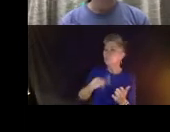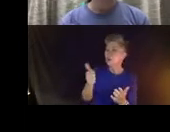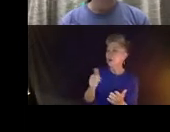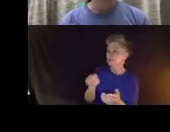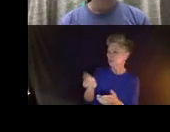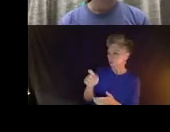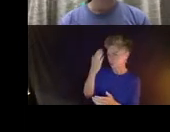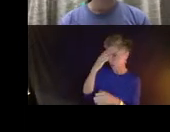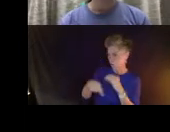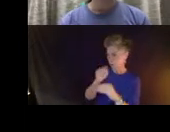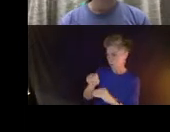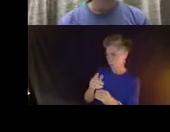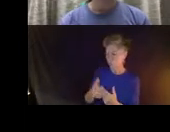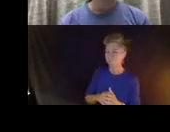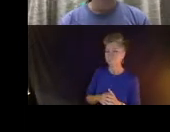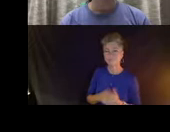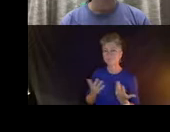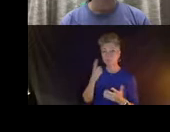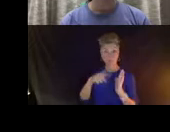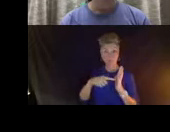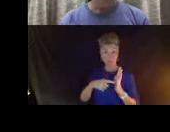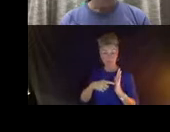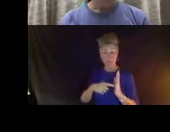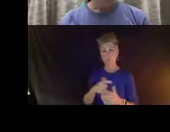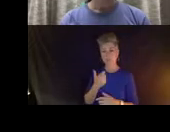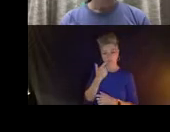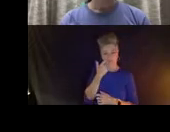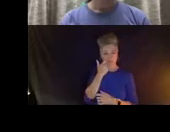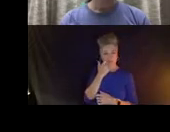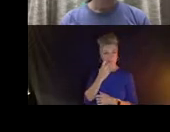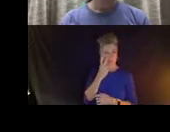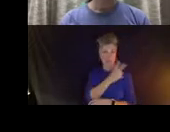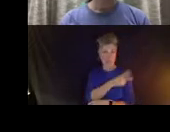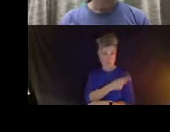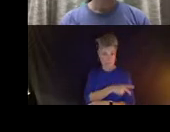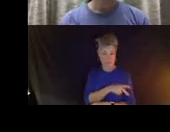I just actually saw a patient within the last few weeks who identified as nonbinary